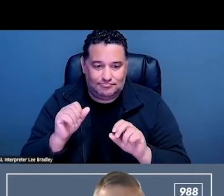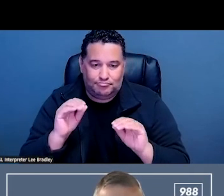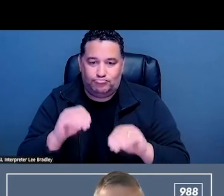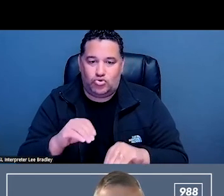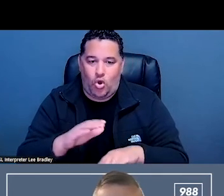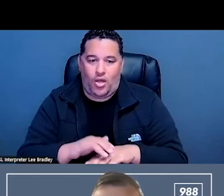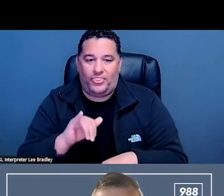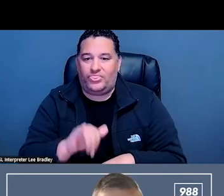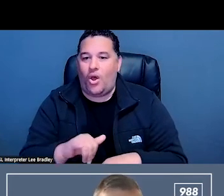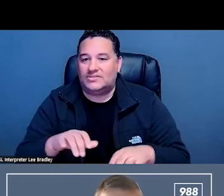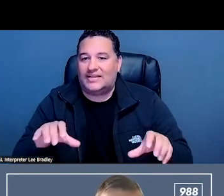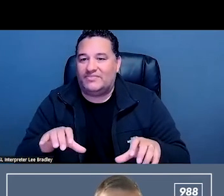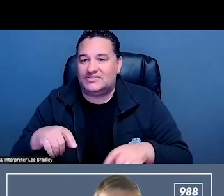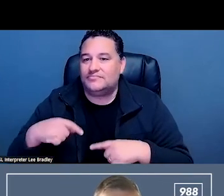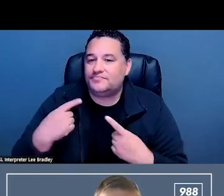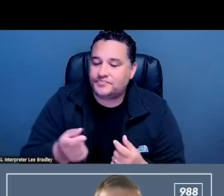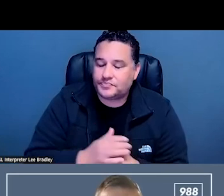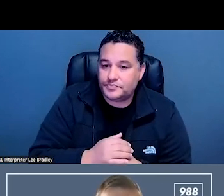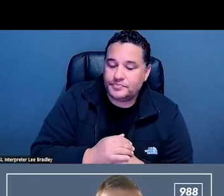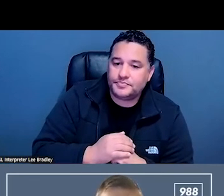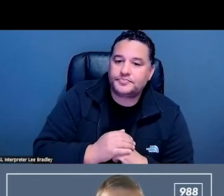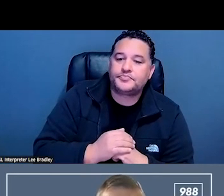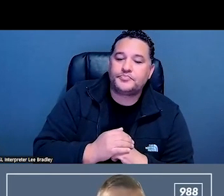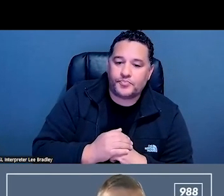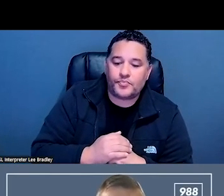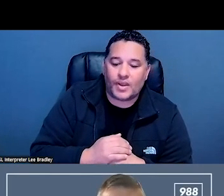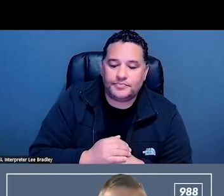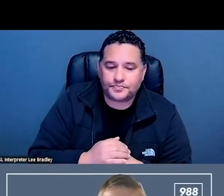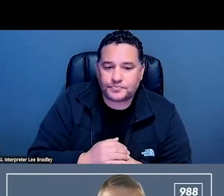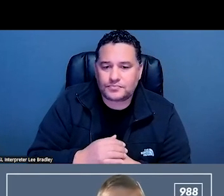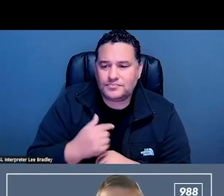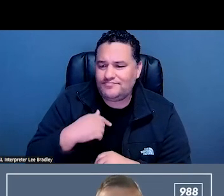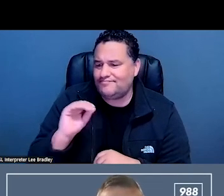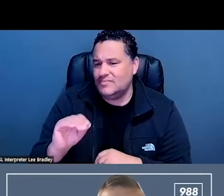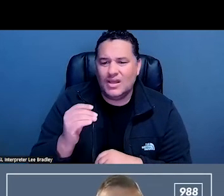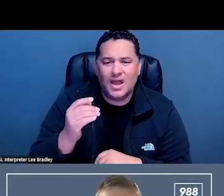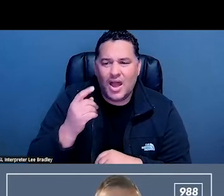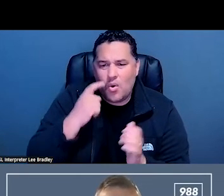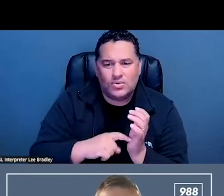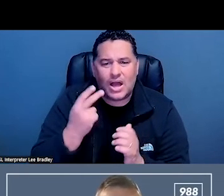OF THE ADMINISTRATION IS PLACING ON THIS ACTIVITY. SO ON THESE ACTIVITIES. REALLY HAPPY TO REPORT ON THAT. I AM GOING